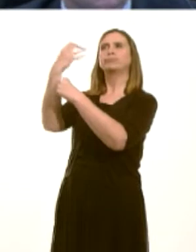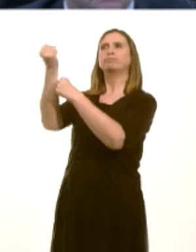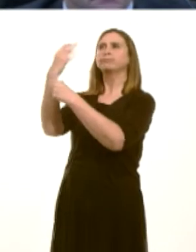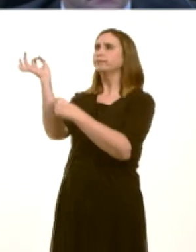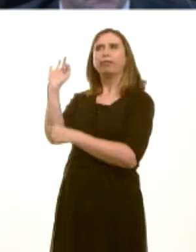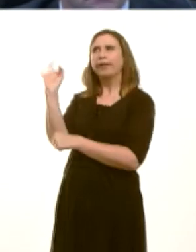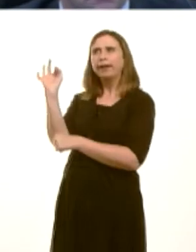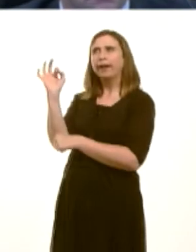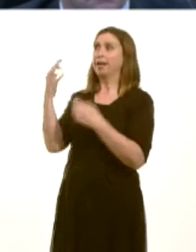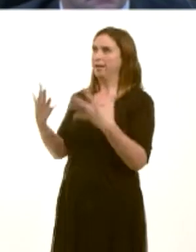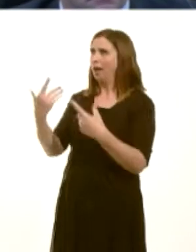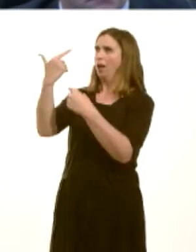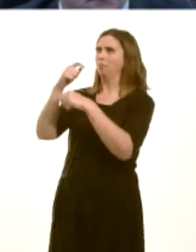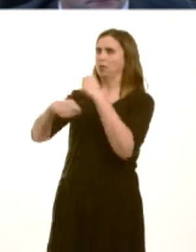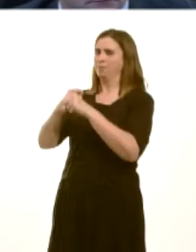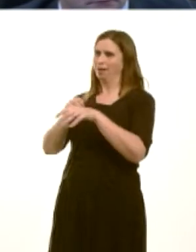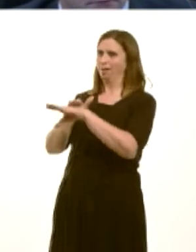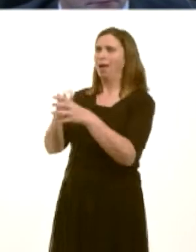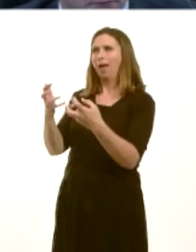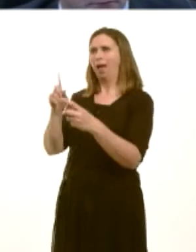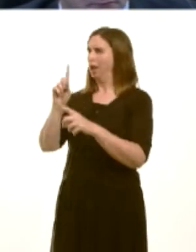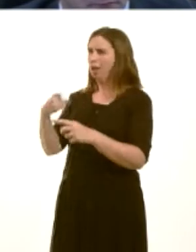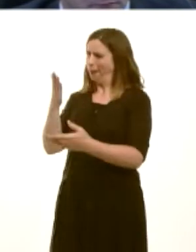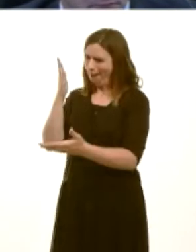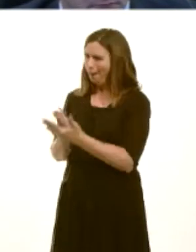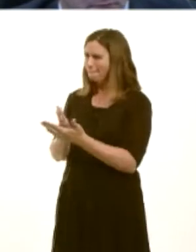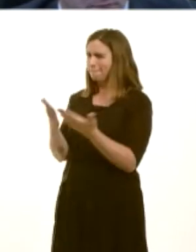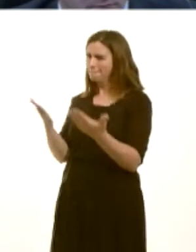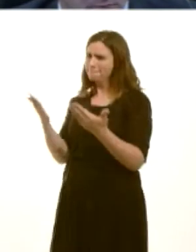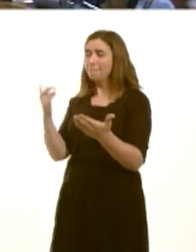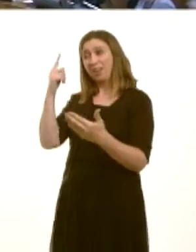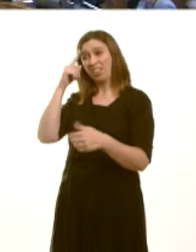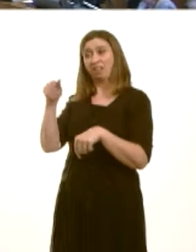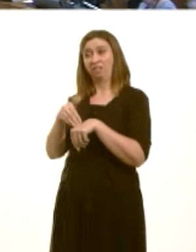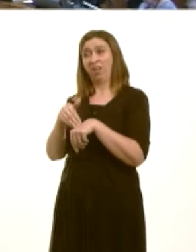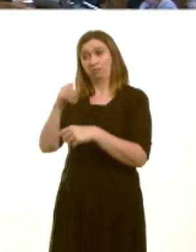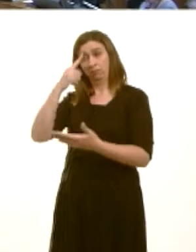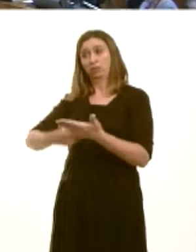particular issue in terms of making a decision on whether or not that junction should be closed or not? Carwyn Jones: That will be something that